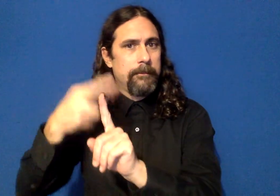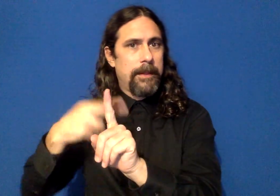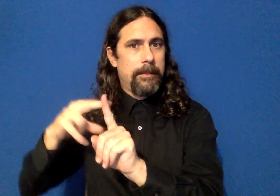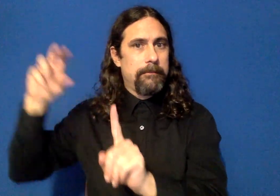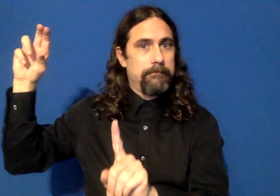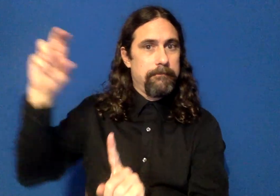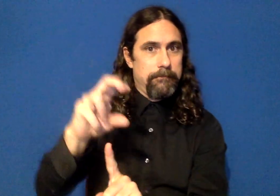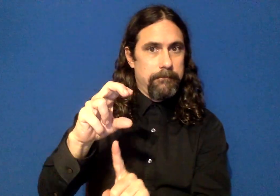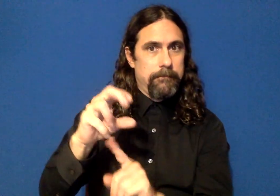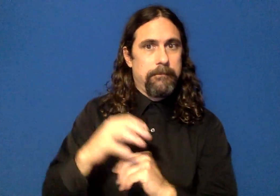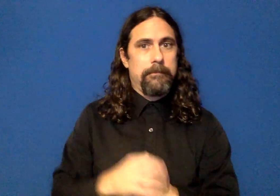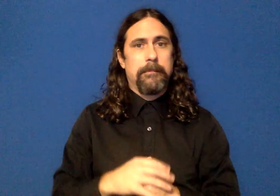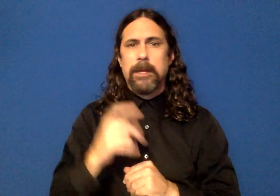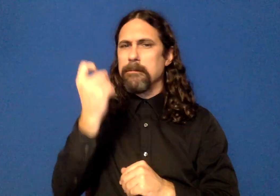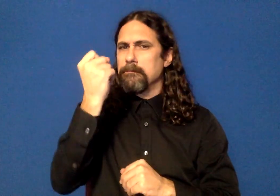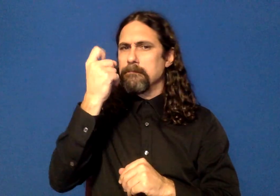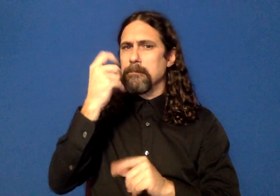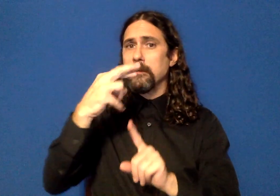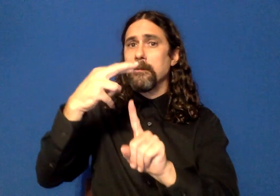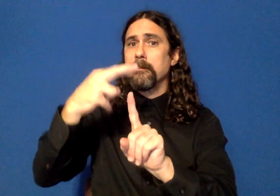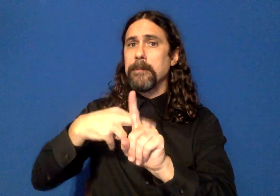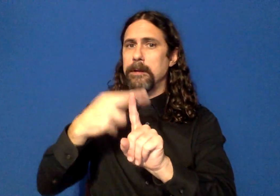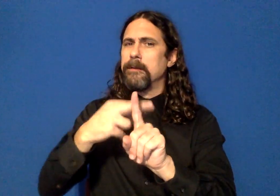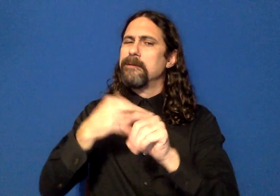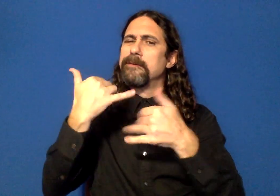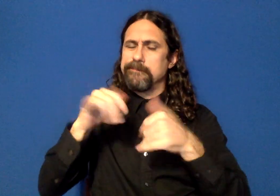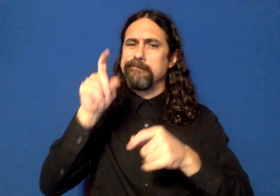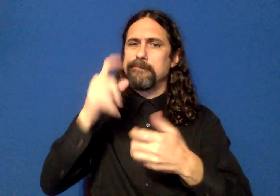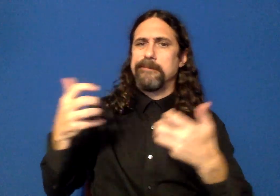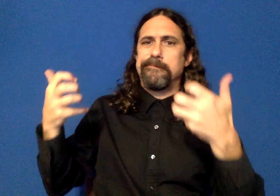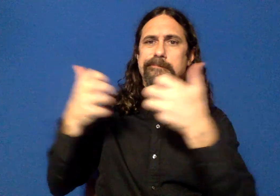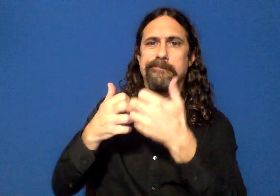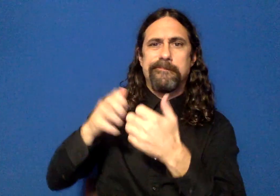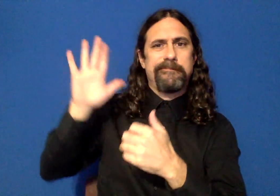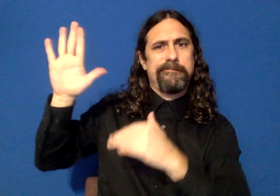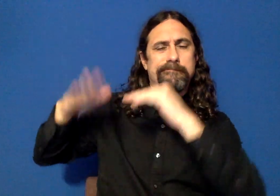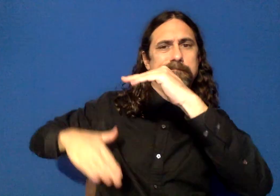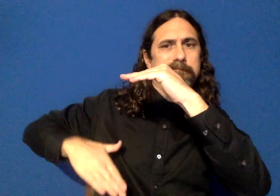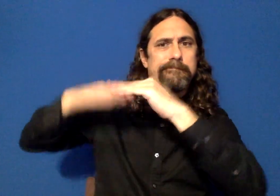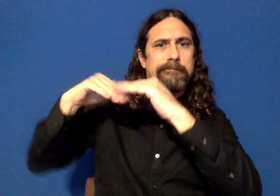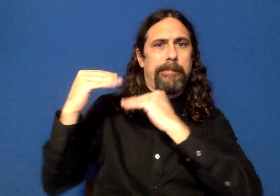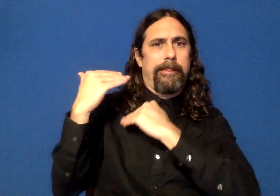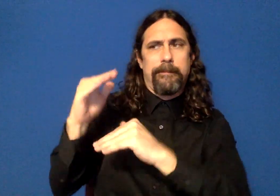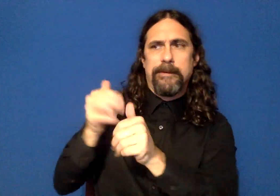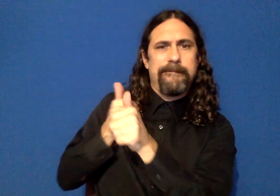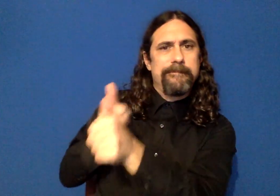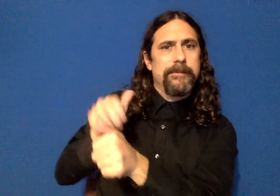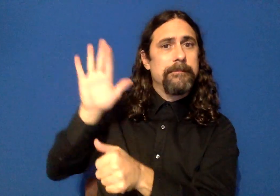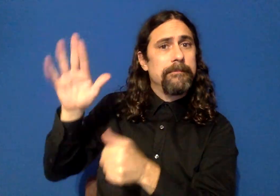rent should be within maximum limits allowed by your voucher or rental assistance program.